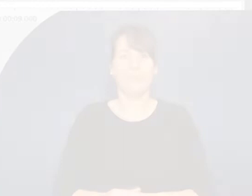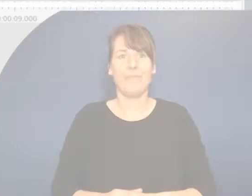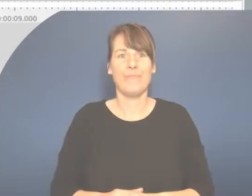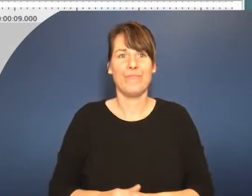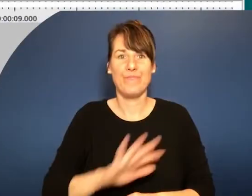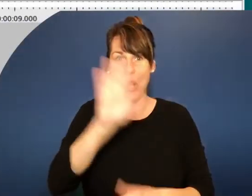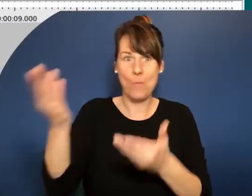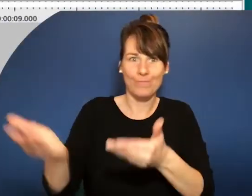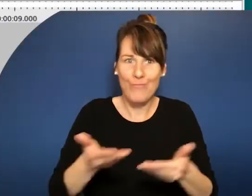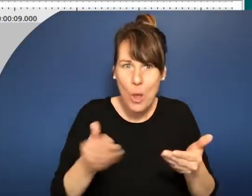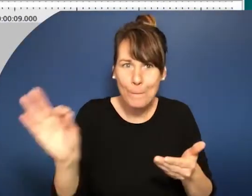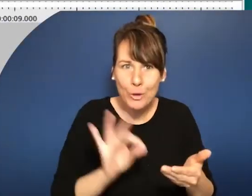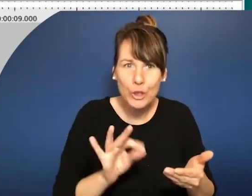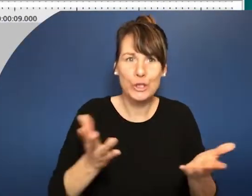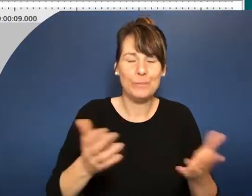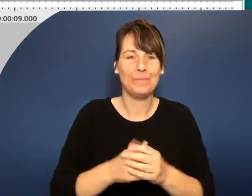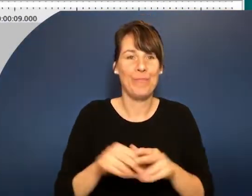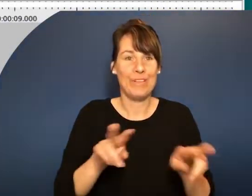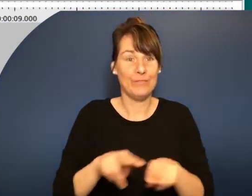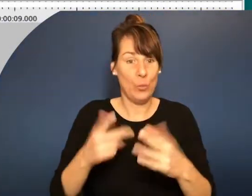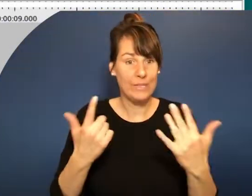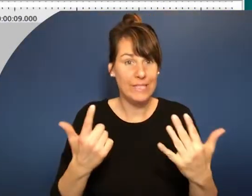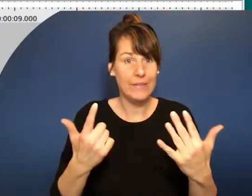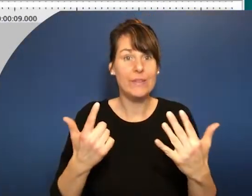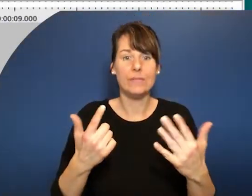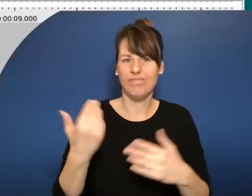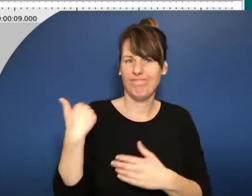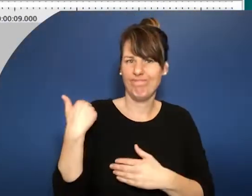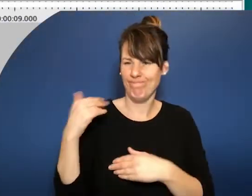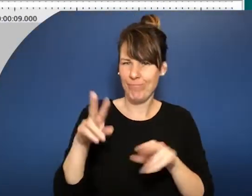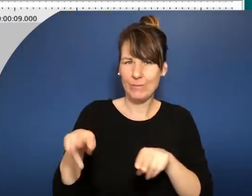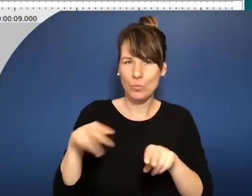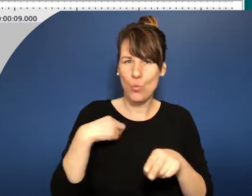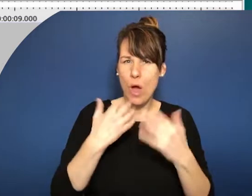Hello again. Now, in the previous video, we deleted default tier.